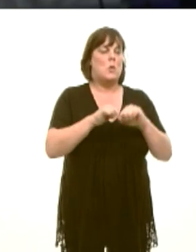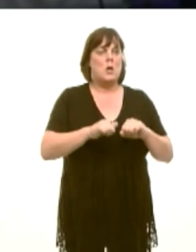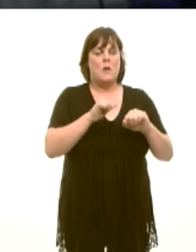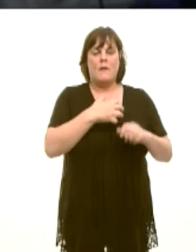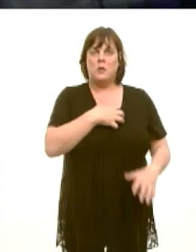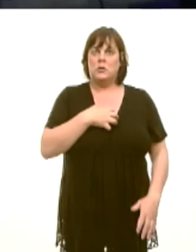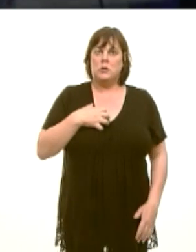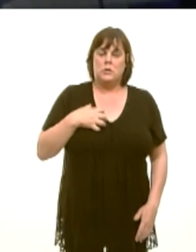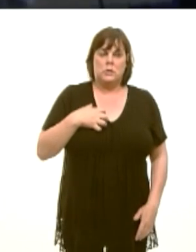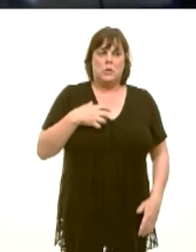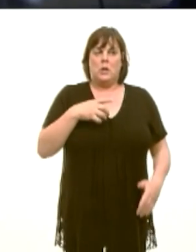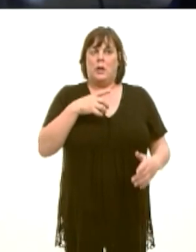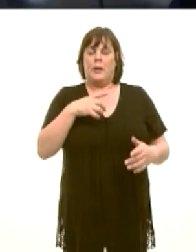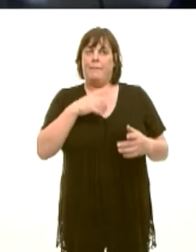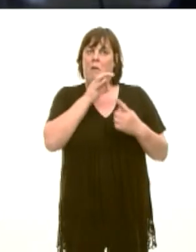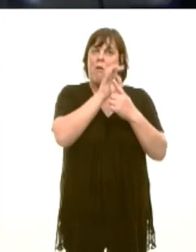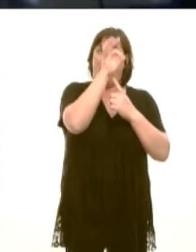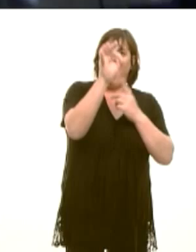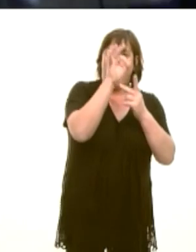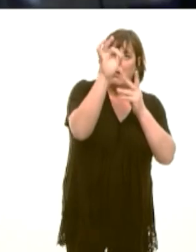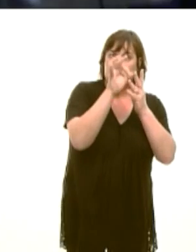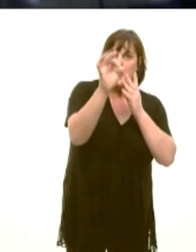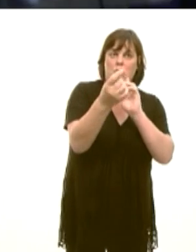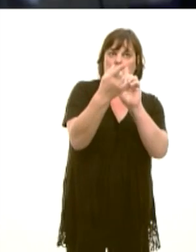in many cases doesnít answer the questions theyíve raised when they do get a response,